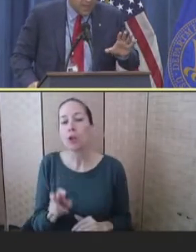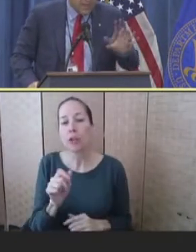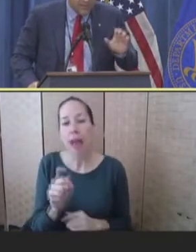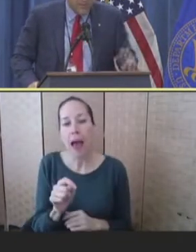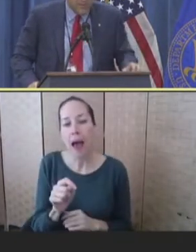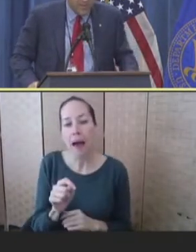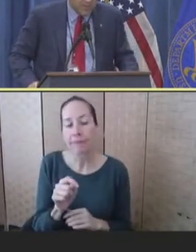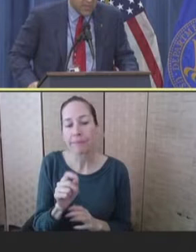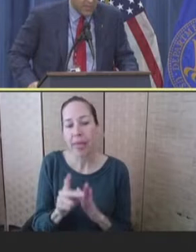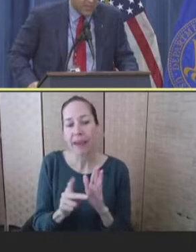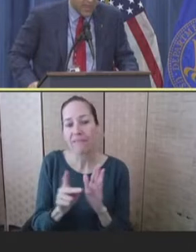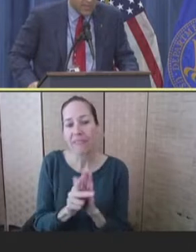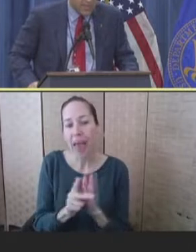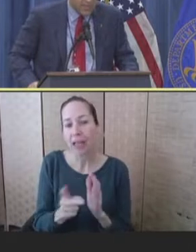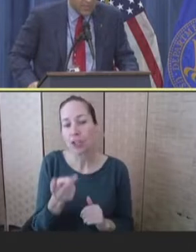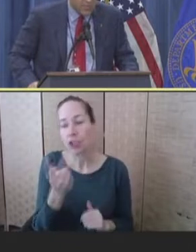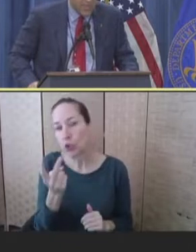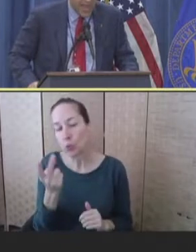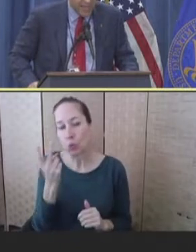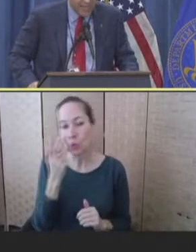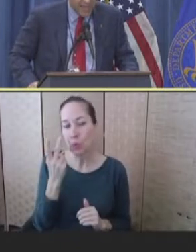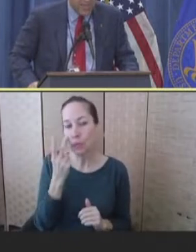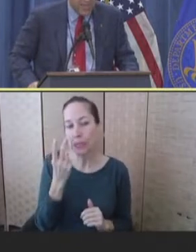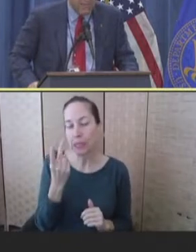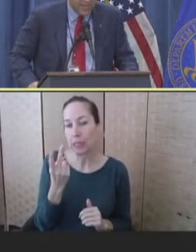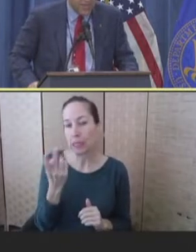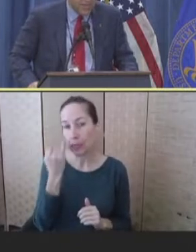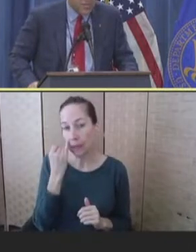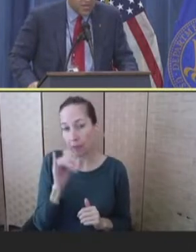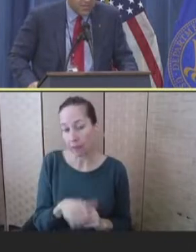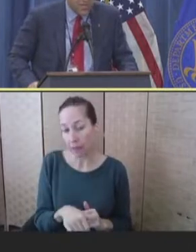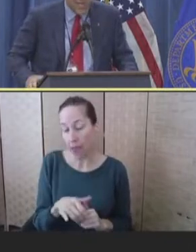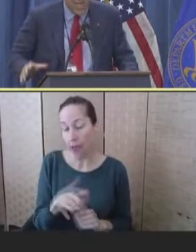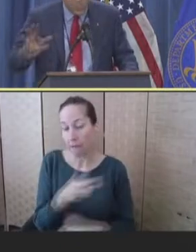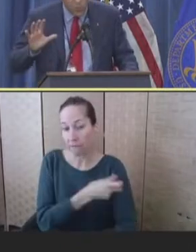of this type of vaccine to protect against infection in a challenged setting as well